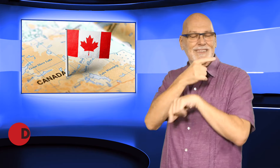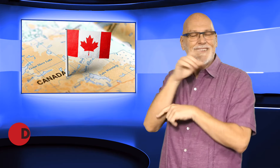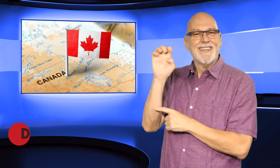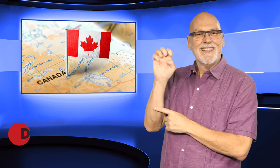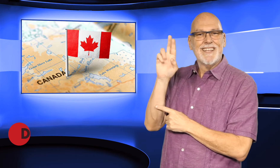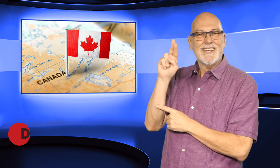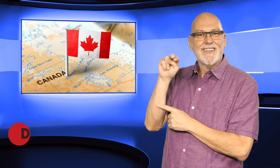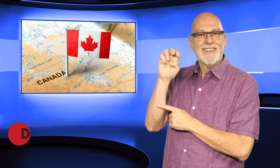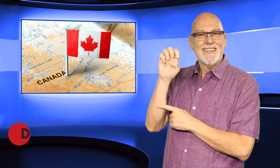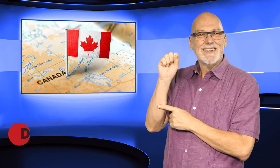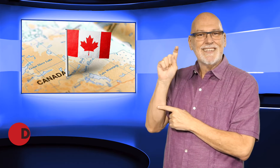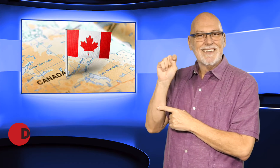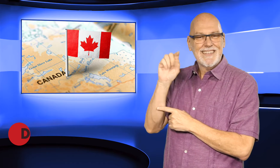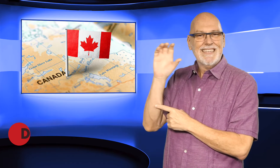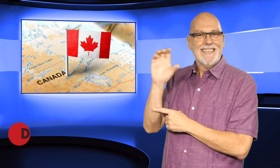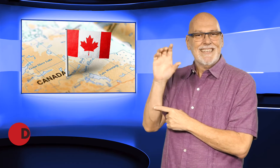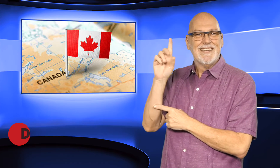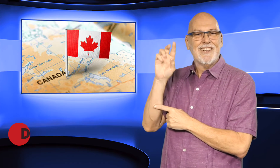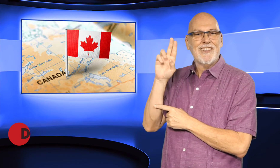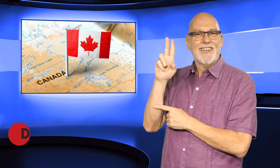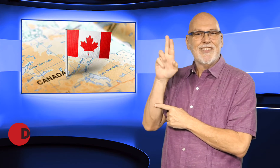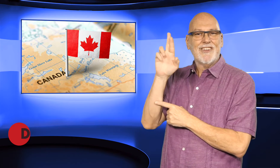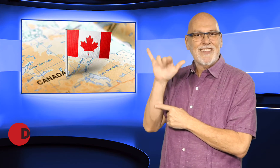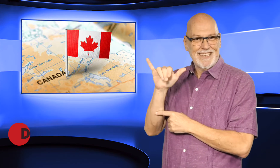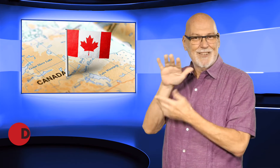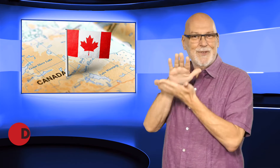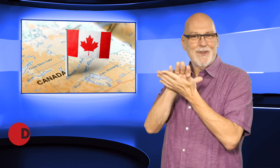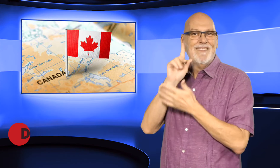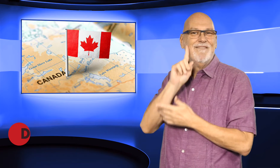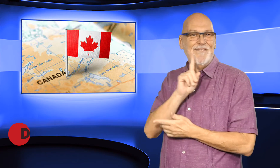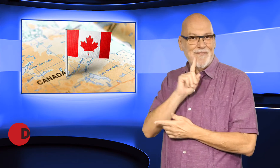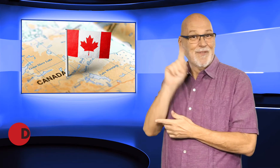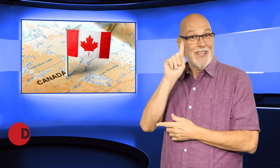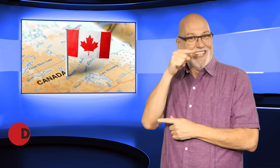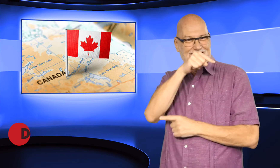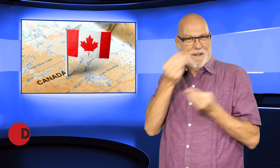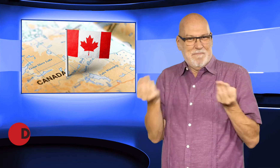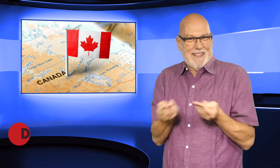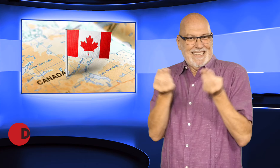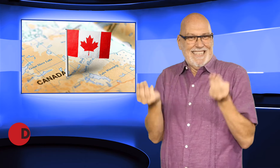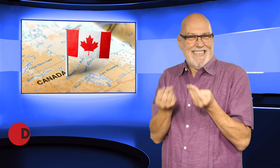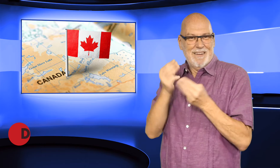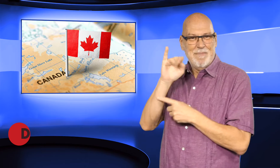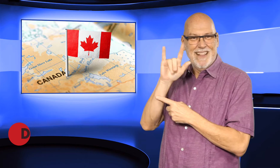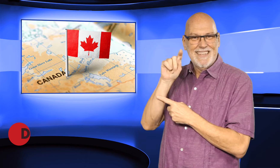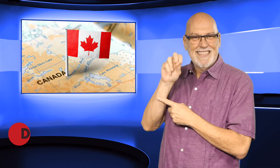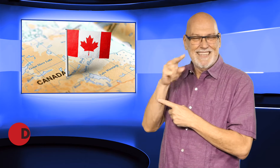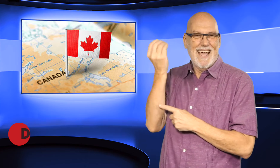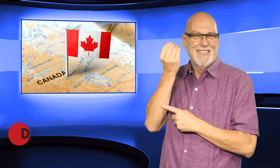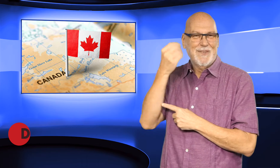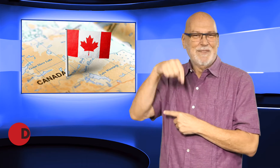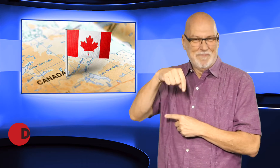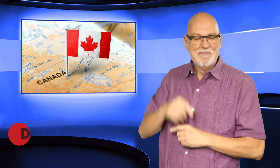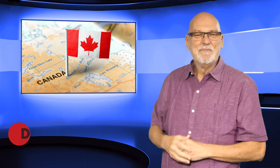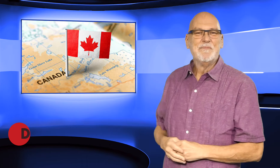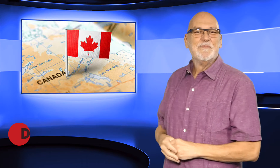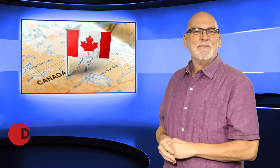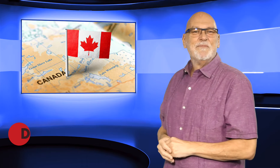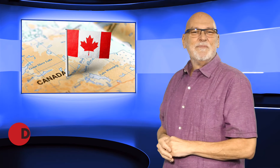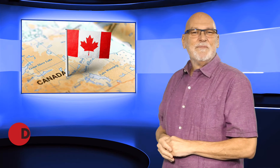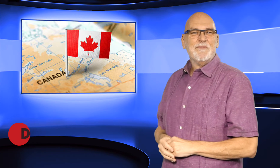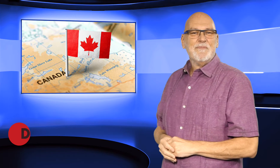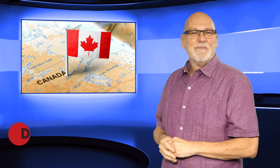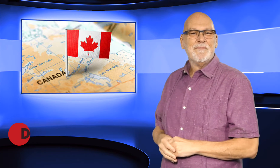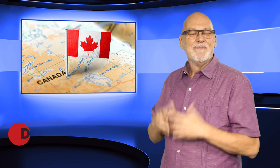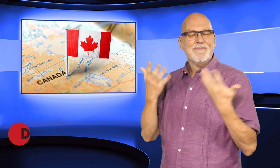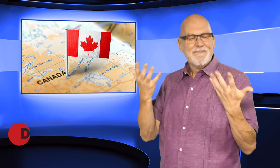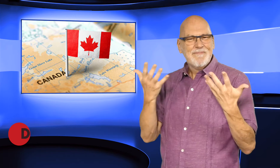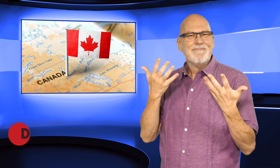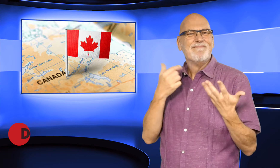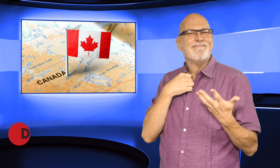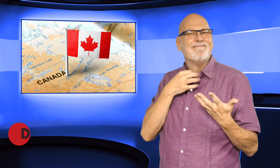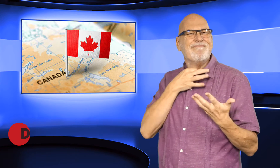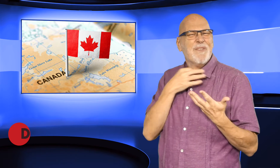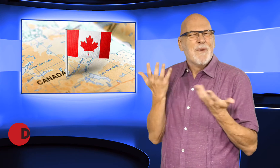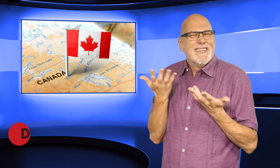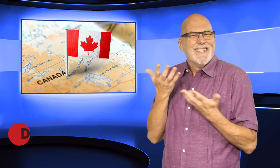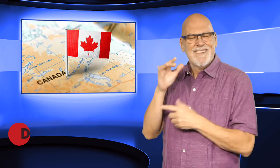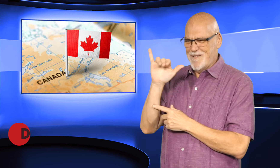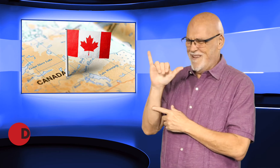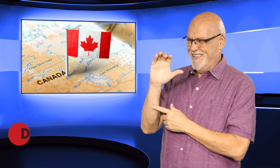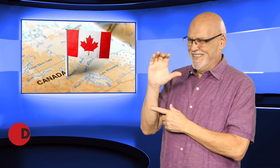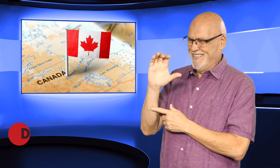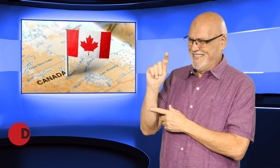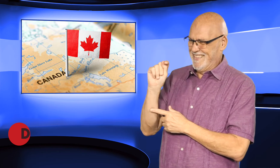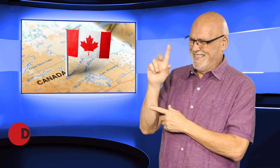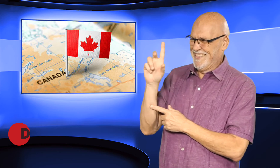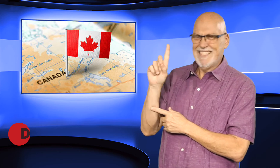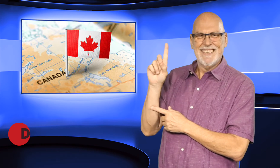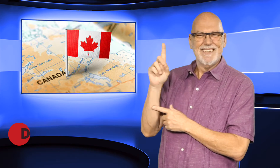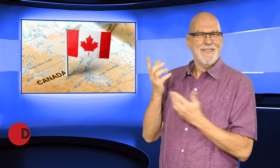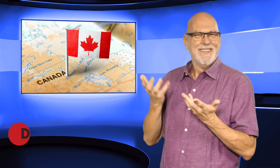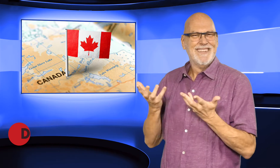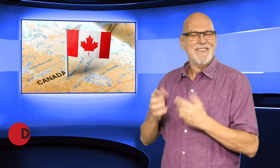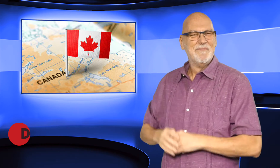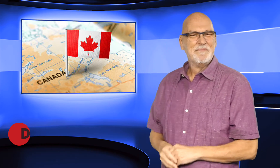the Ernest C. Drury School for the Deaf in Milton, Ontario. What is YCTD?